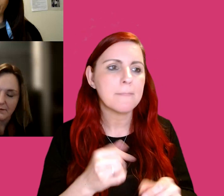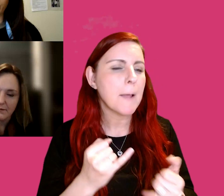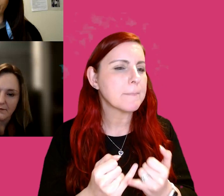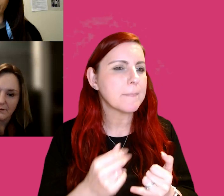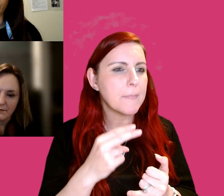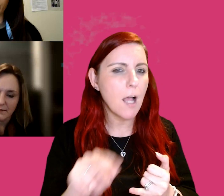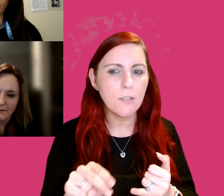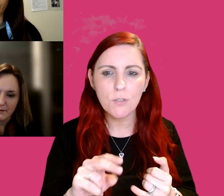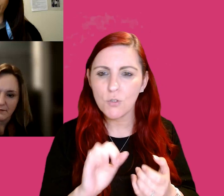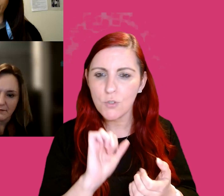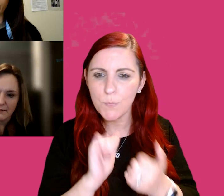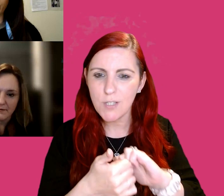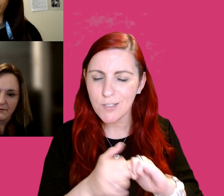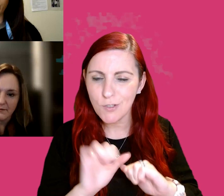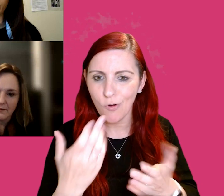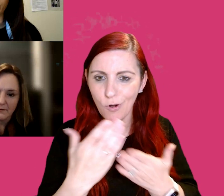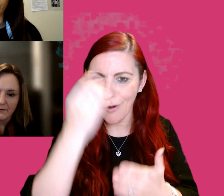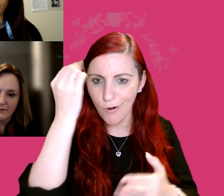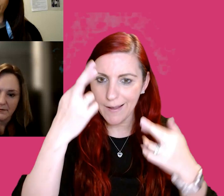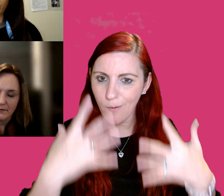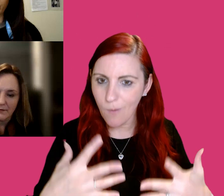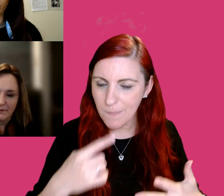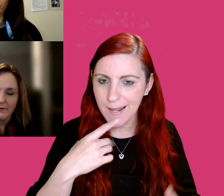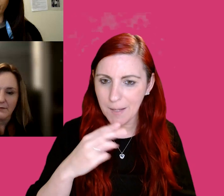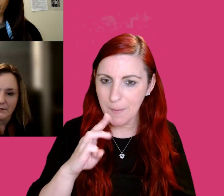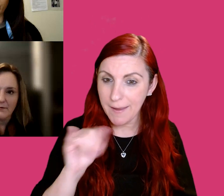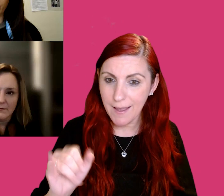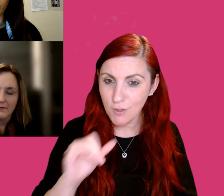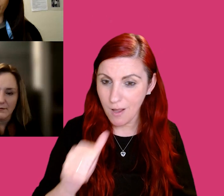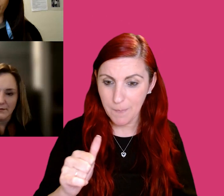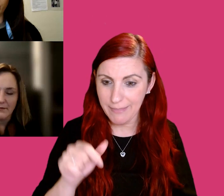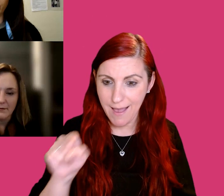PPI shouldn't be you know used to that degree in a project that it could happen that's prob